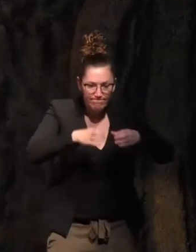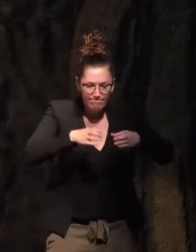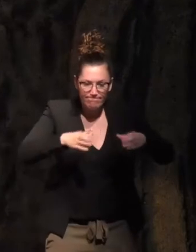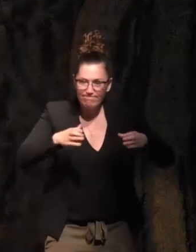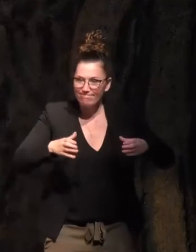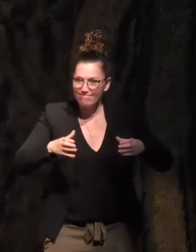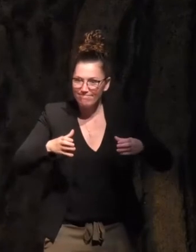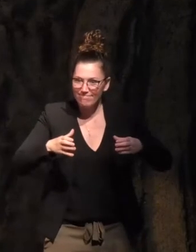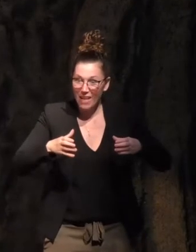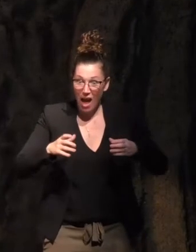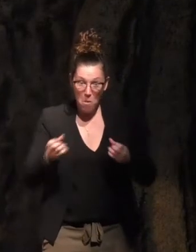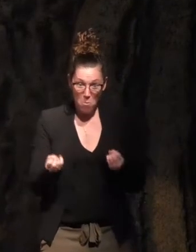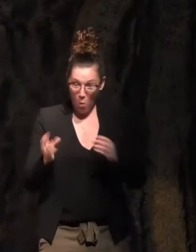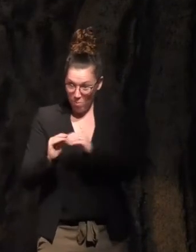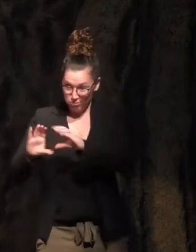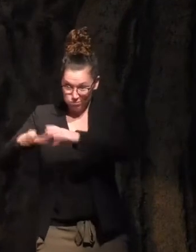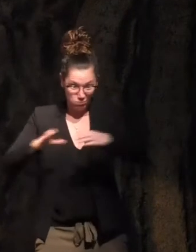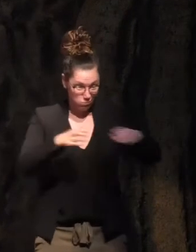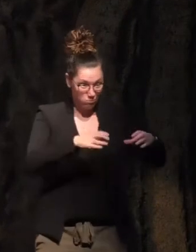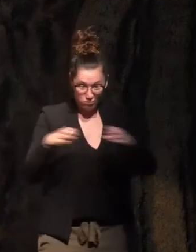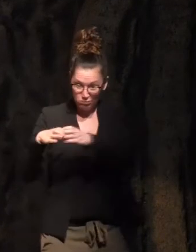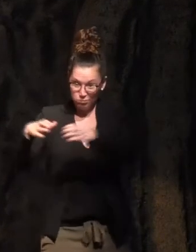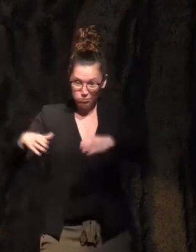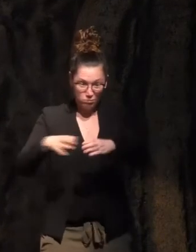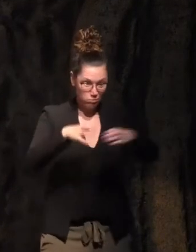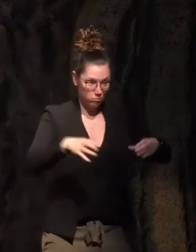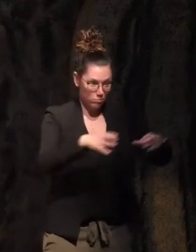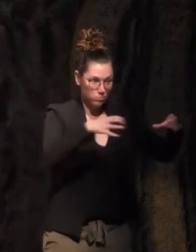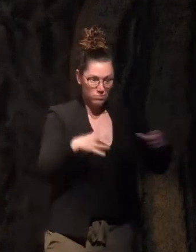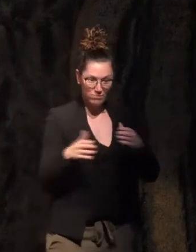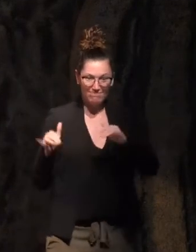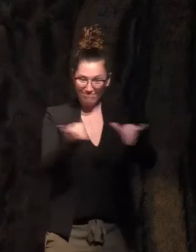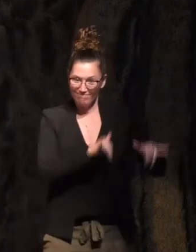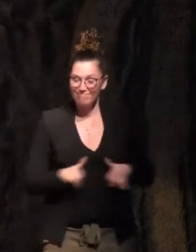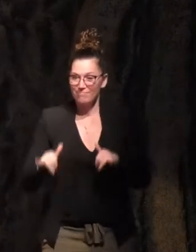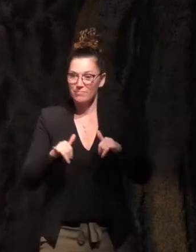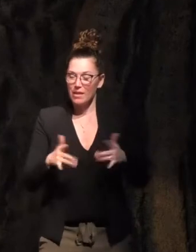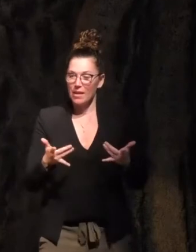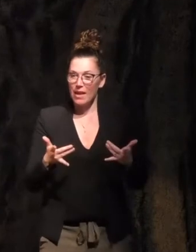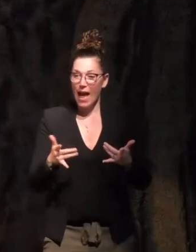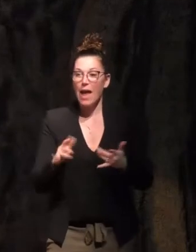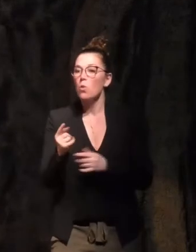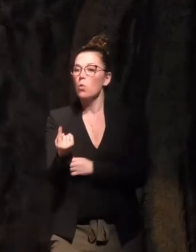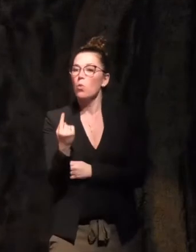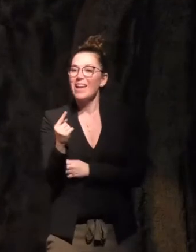led by Kim Collier and inspired by Blake Brooker in One Yellow Rabbit, and apologies to those who've heard this a million times.